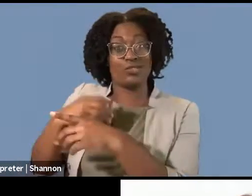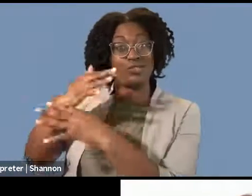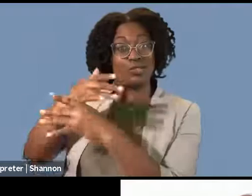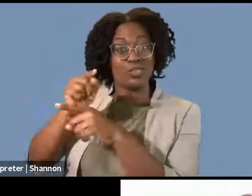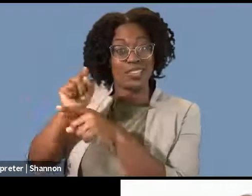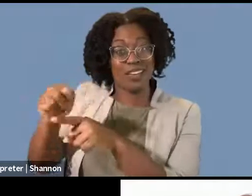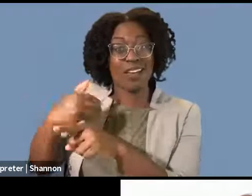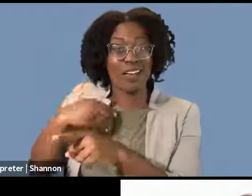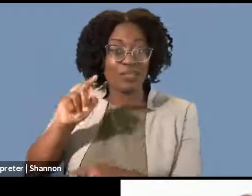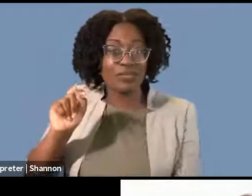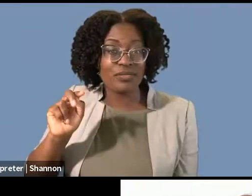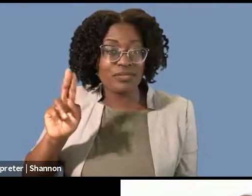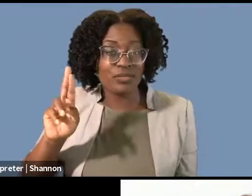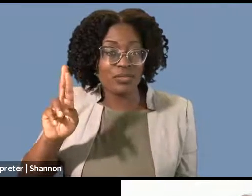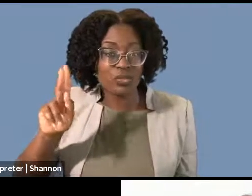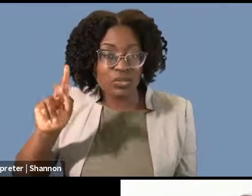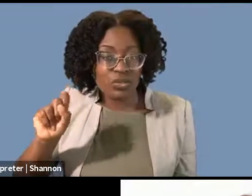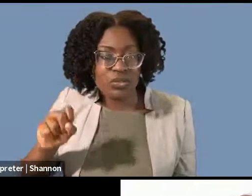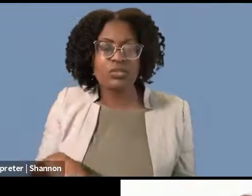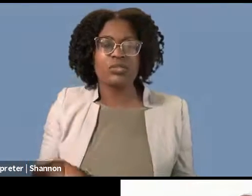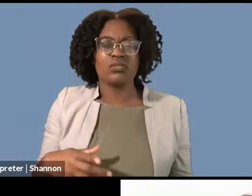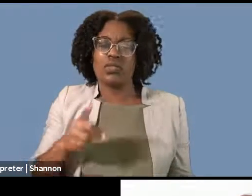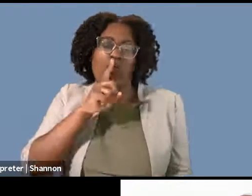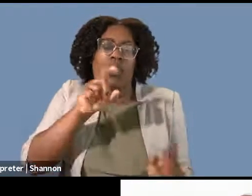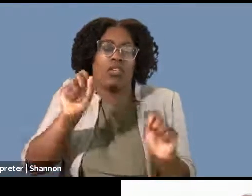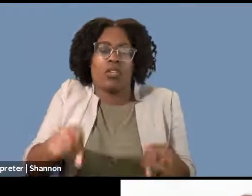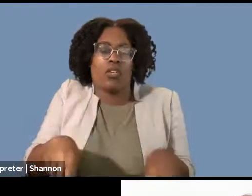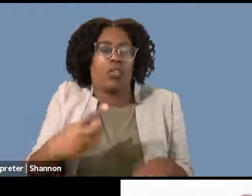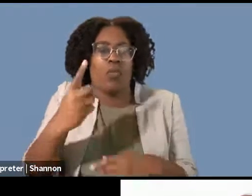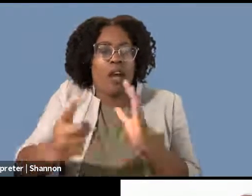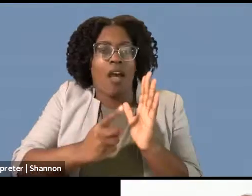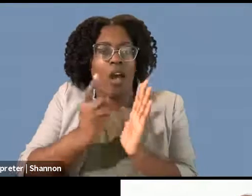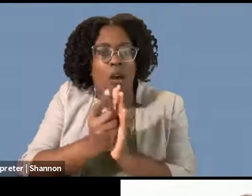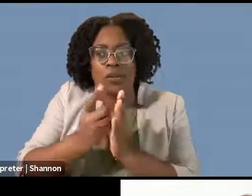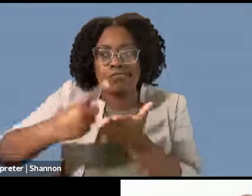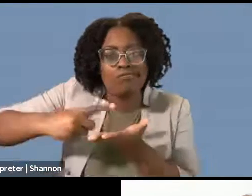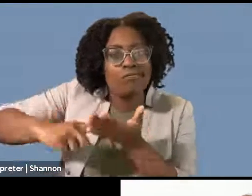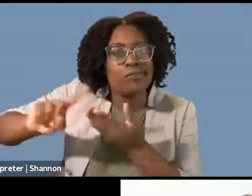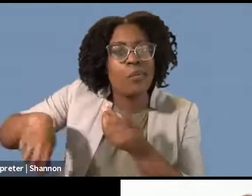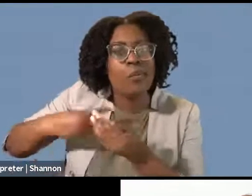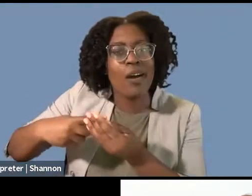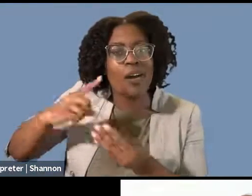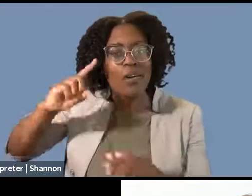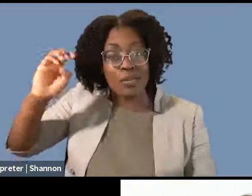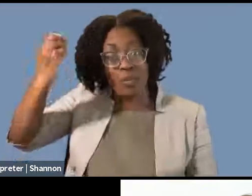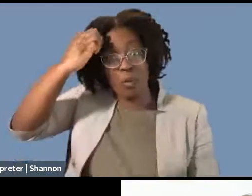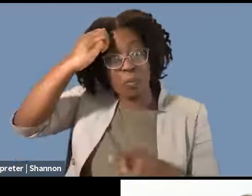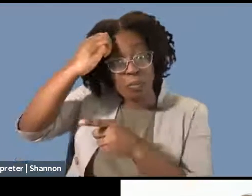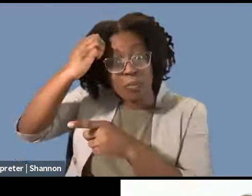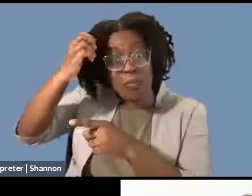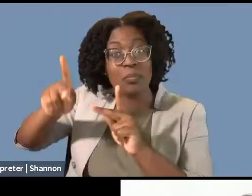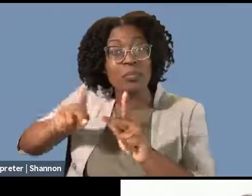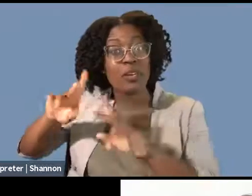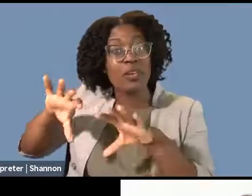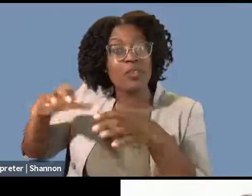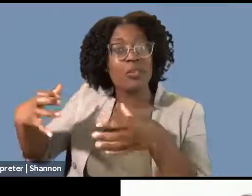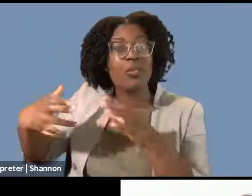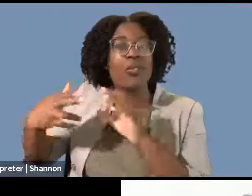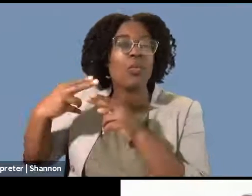You could spend a whole hour talking about the situation of the Roma in Europe. I am really